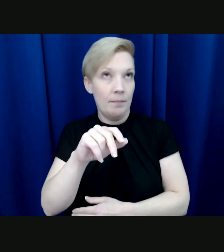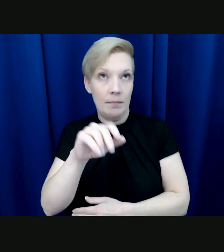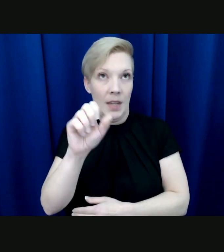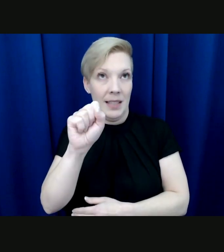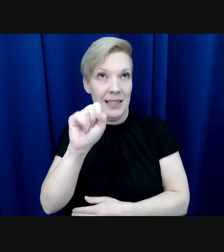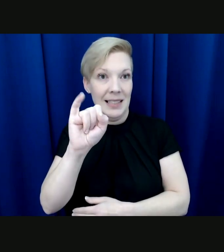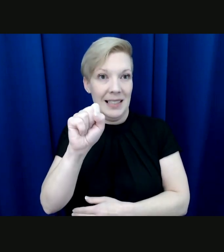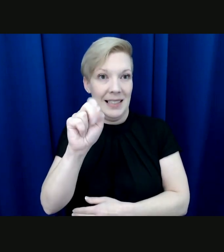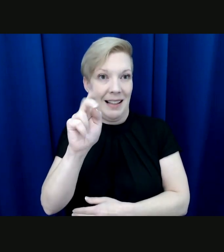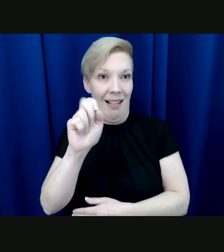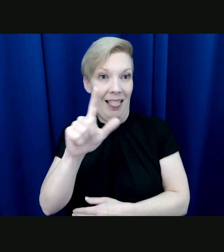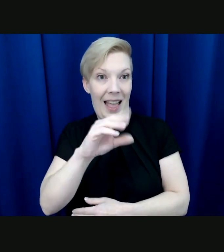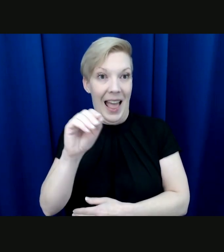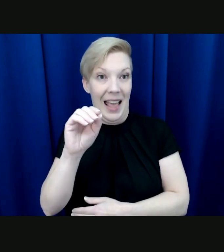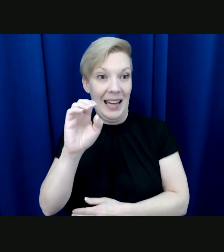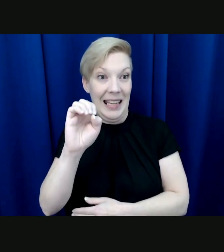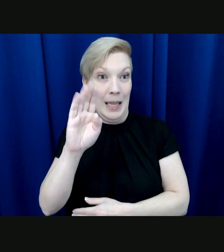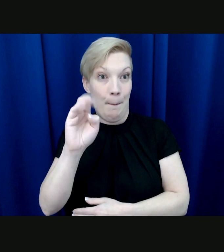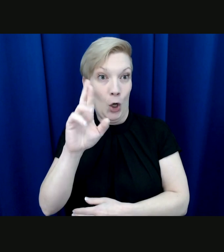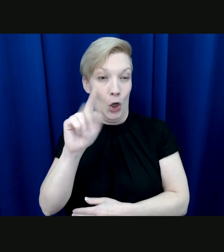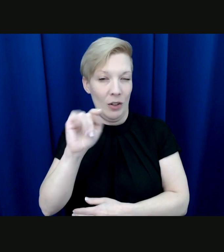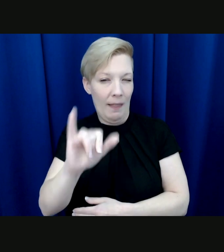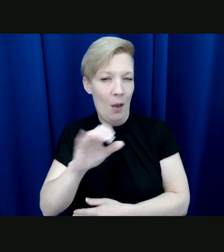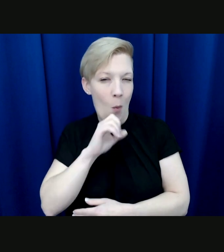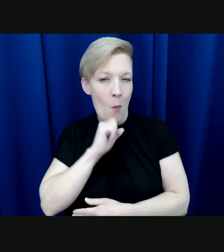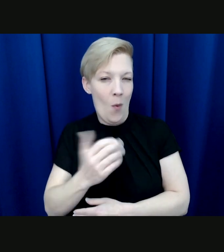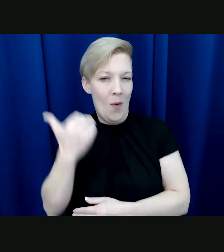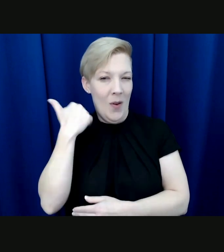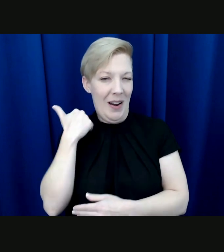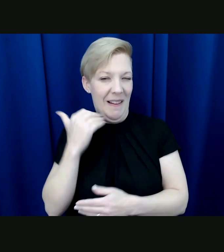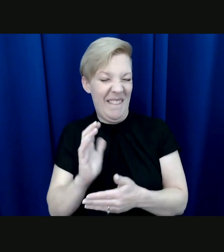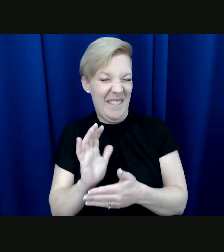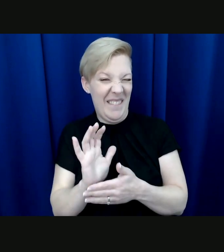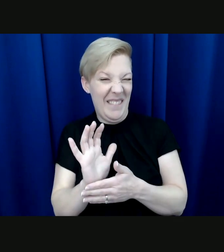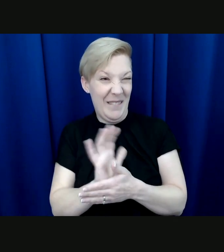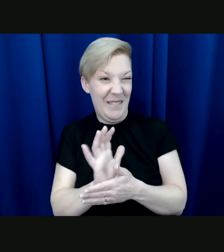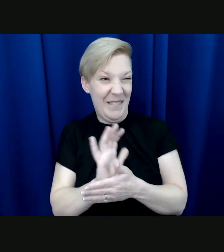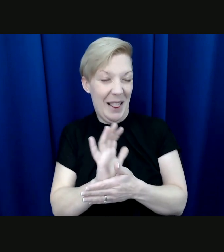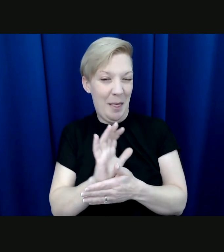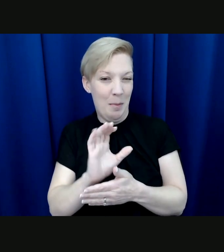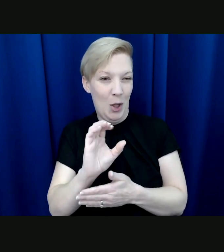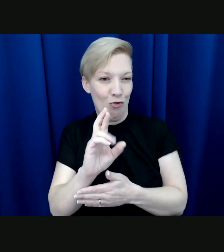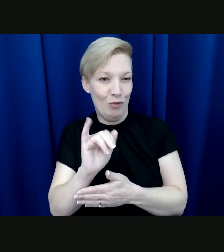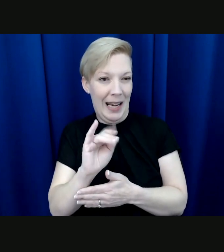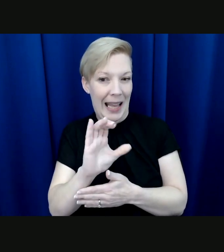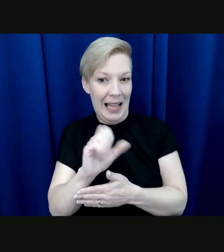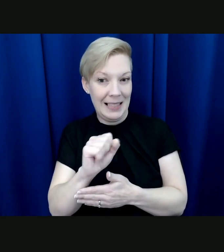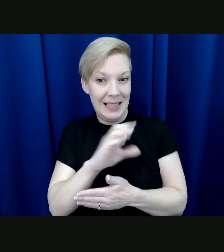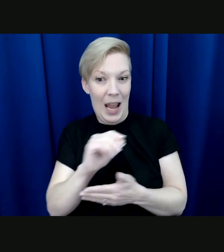They were film critics in newspapers. Wow. Mind blown.